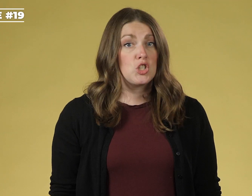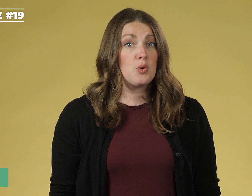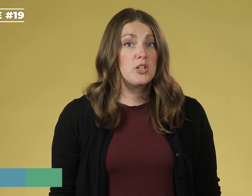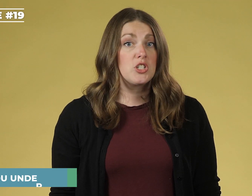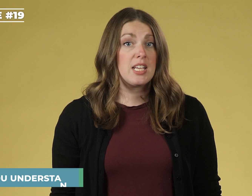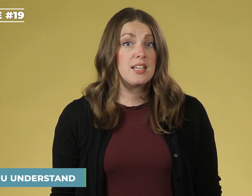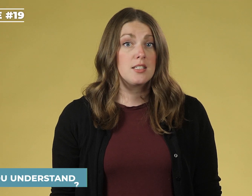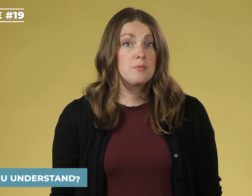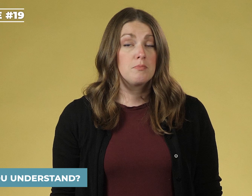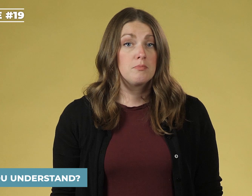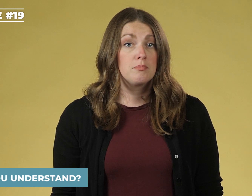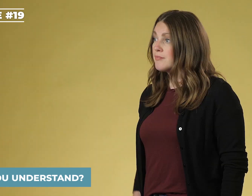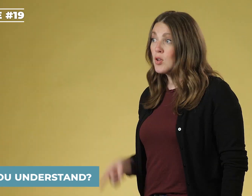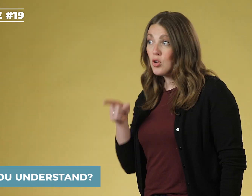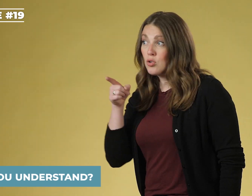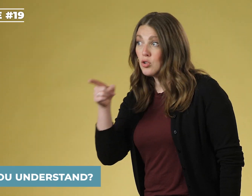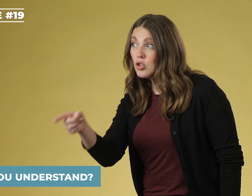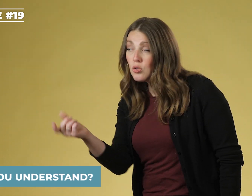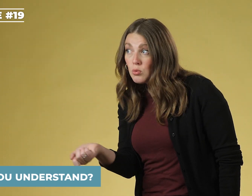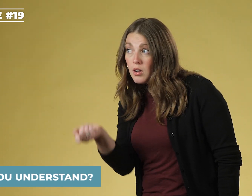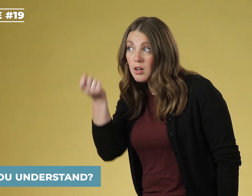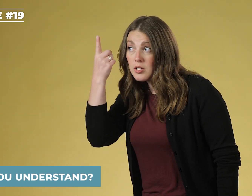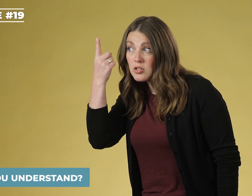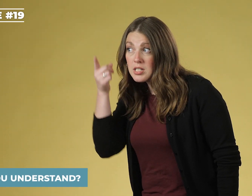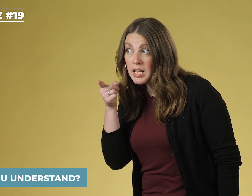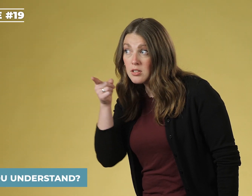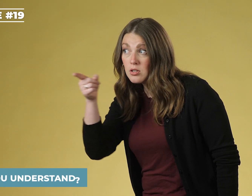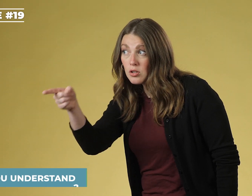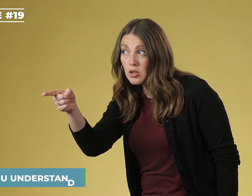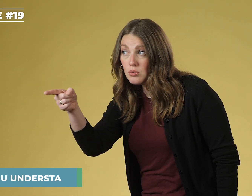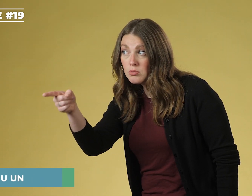Do you understand? 'You understand you?'